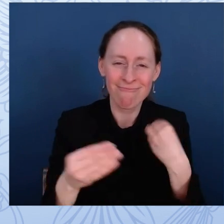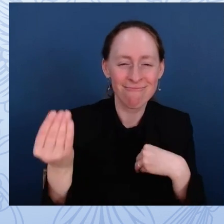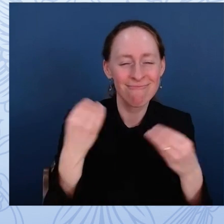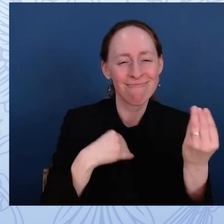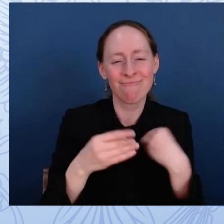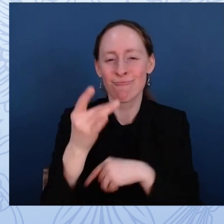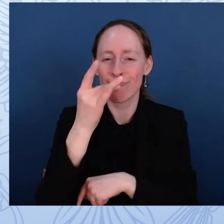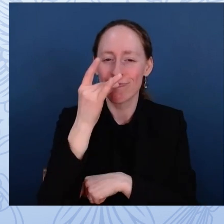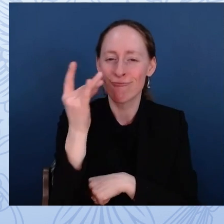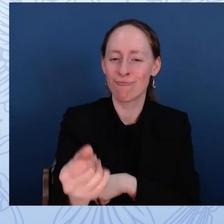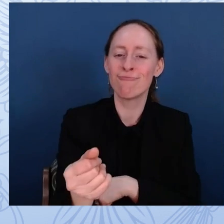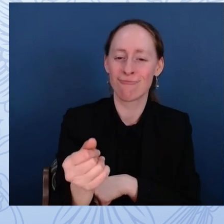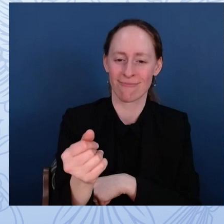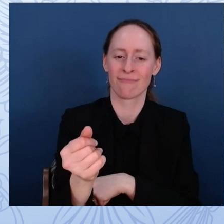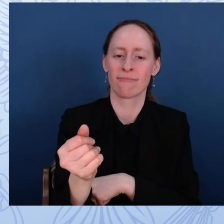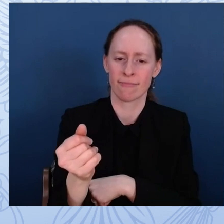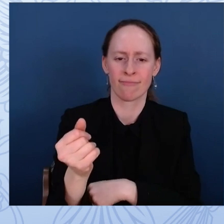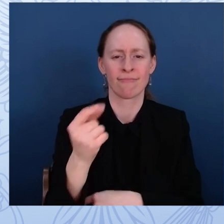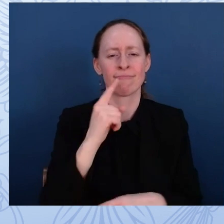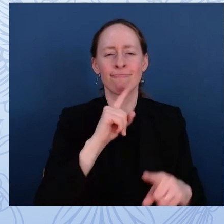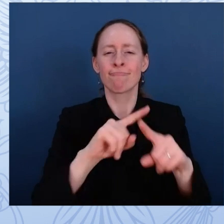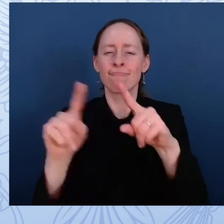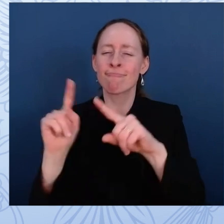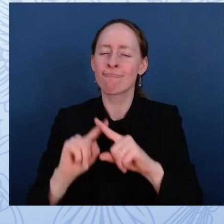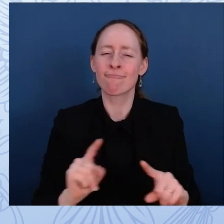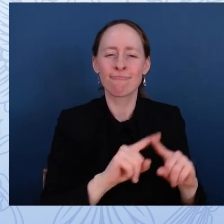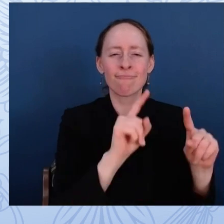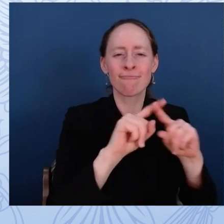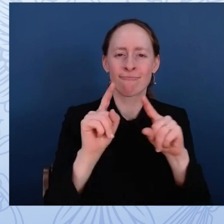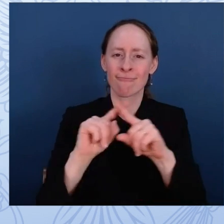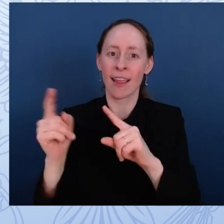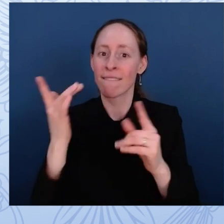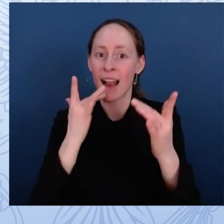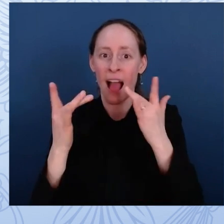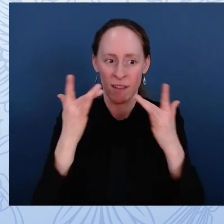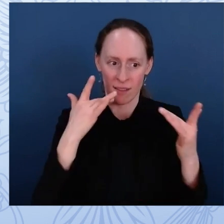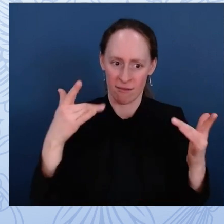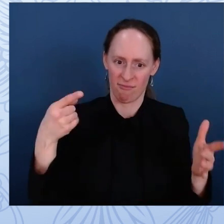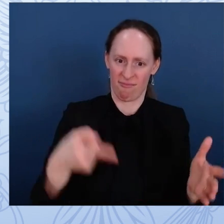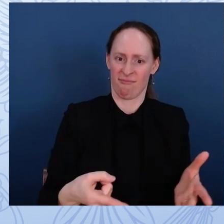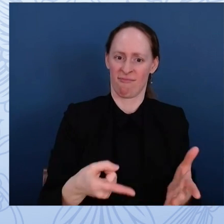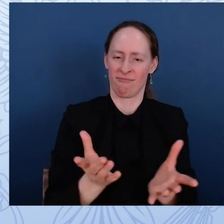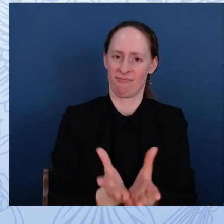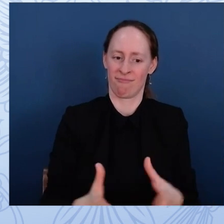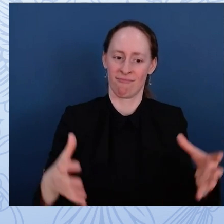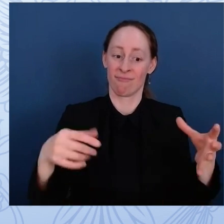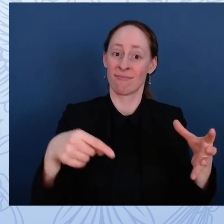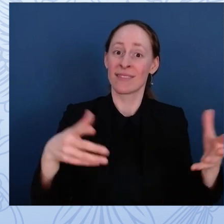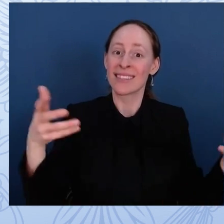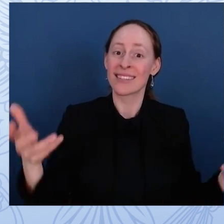that I've kind of have incorporated into this salad that will be very springy and very delightful and fresh.